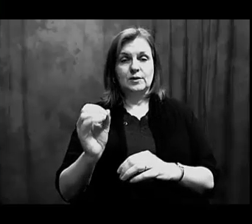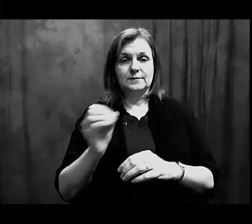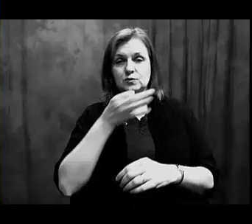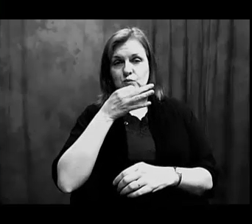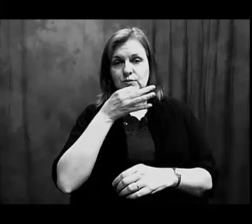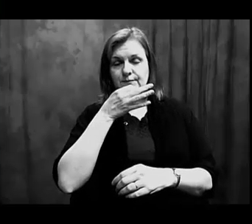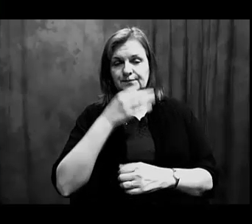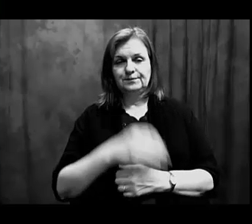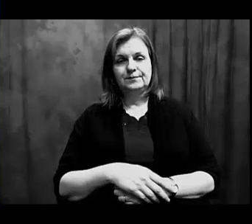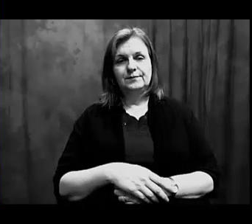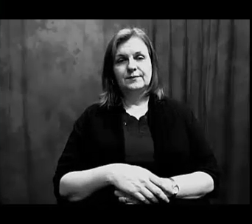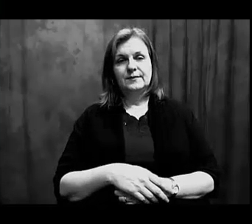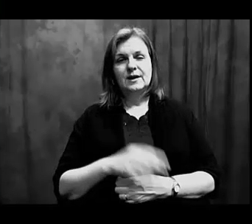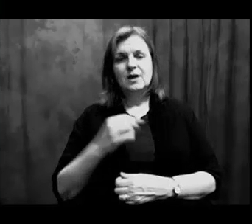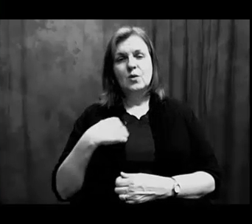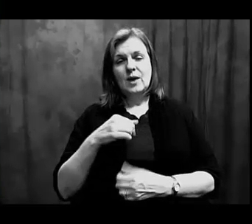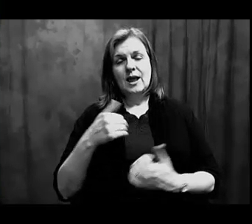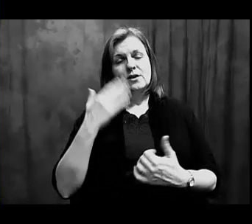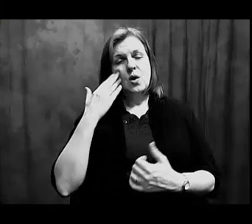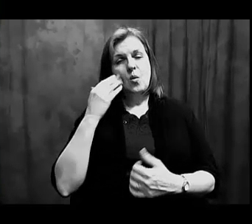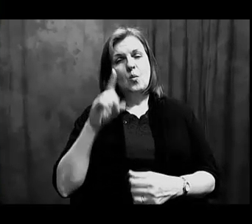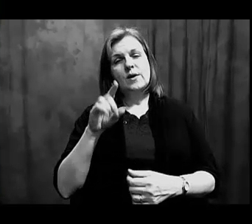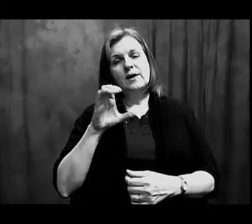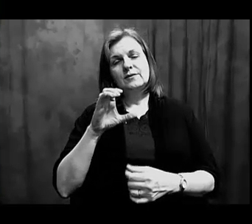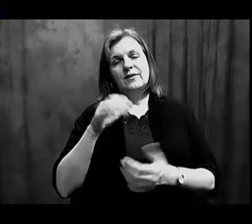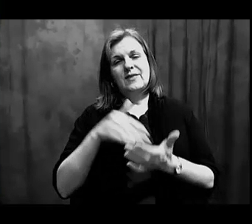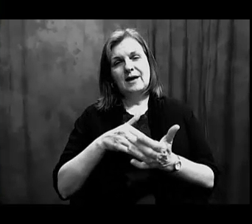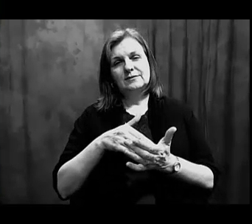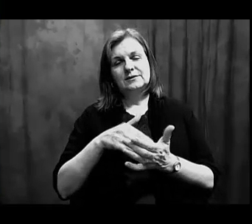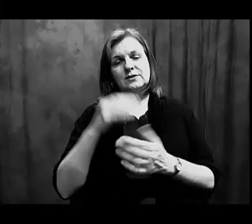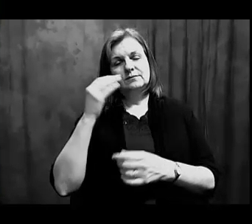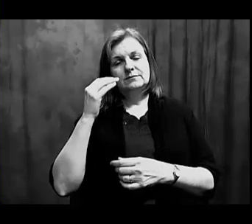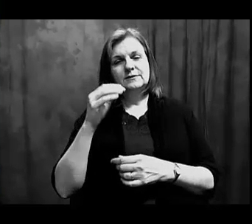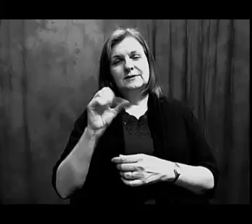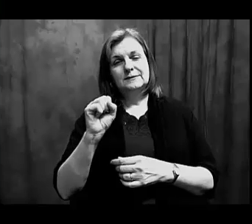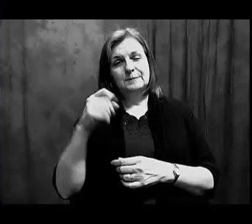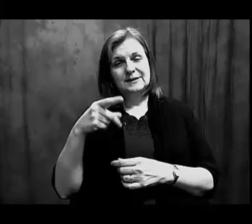there are 100,000 known species of protists and many of them are actually multicellular